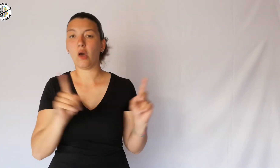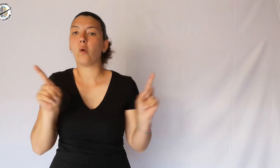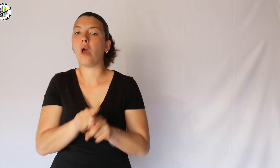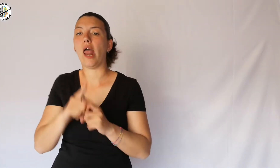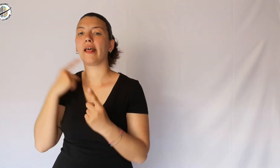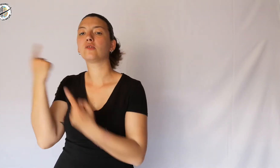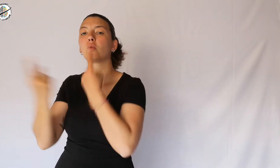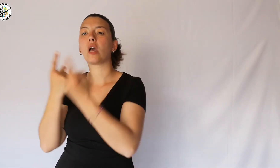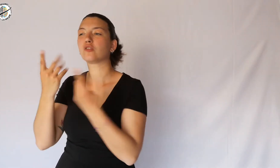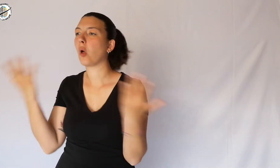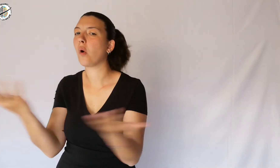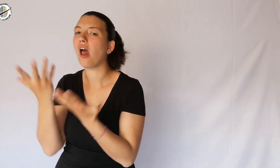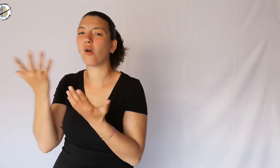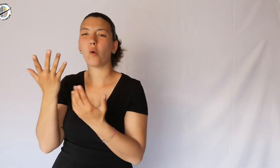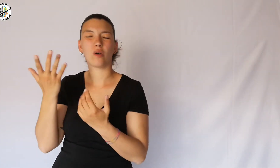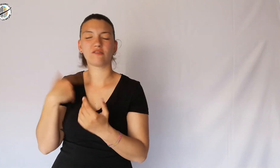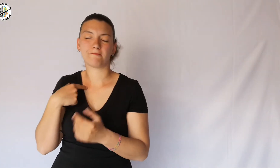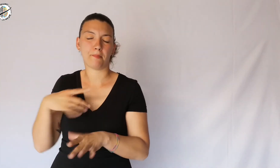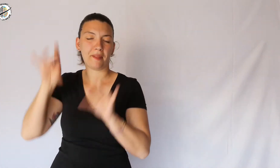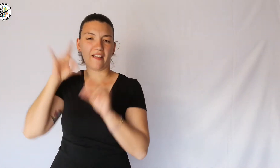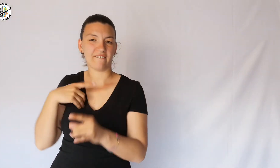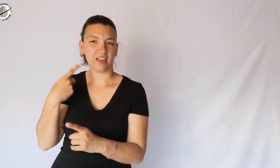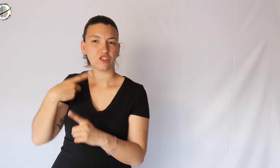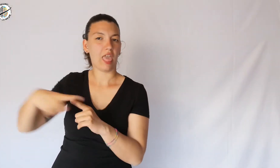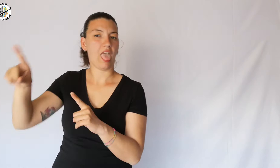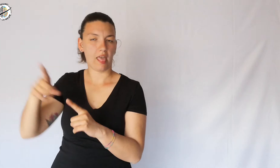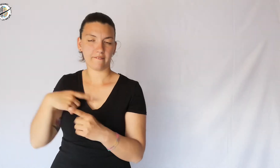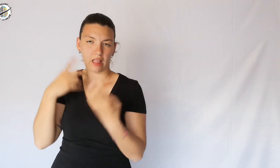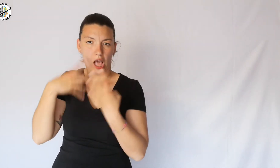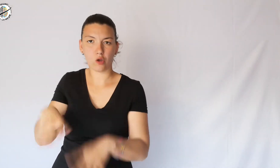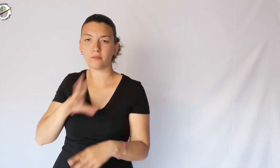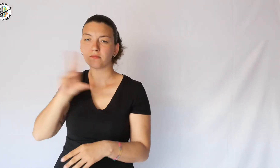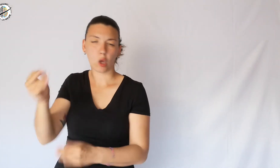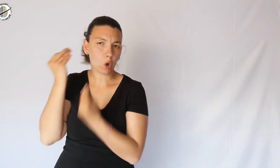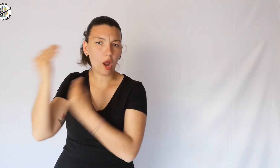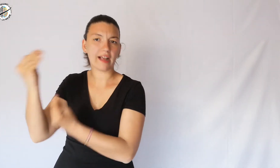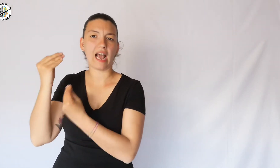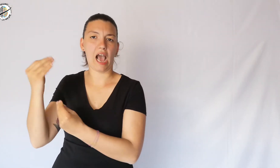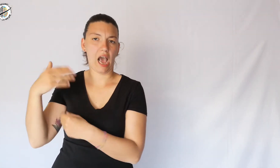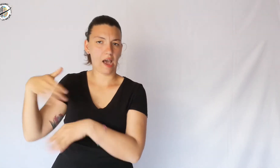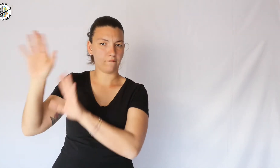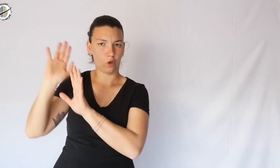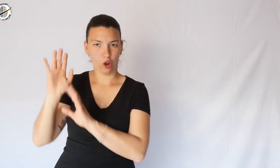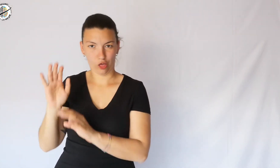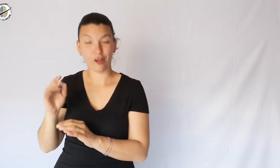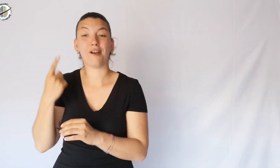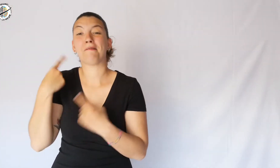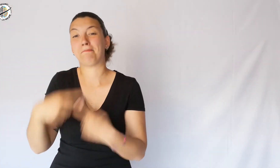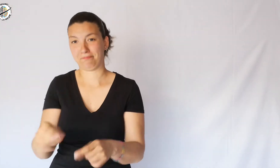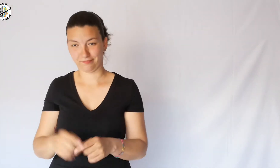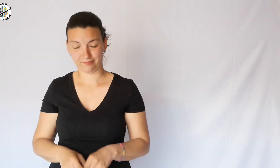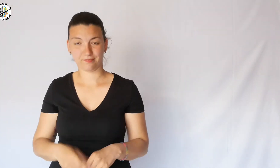Just like when there is some situation that you prefer to avoid, you answer "with cabbage!".